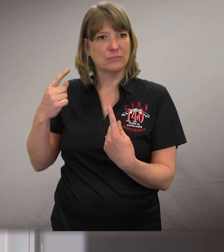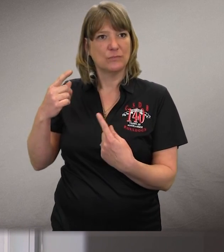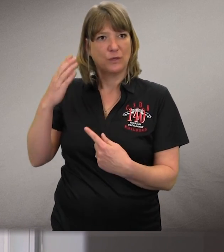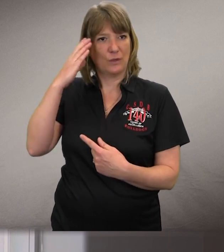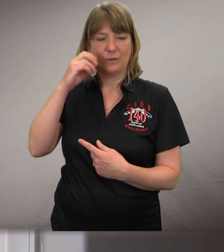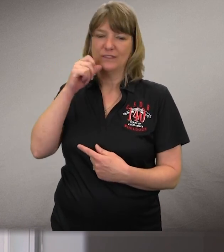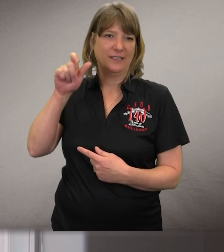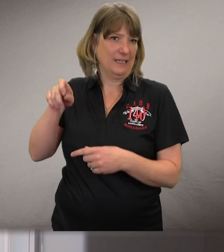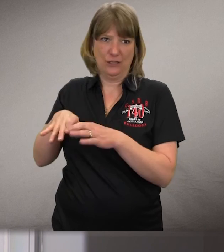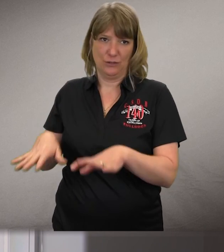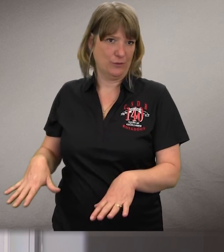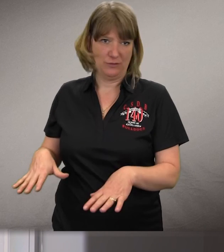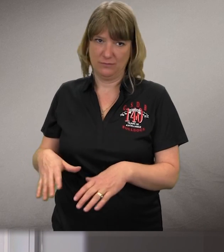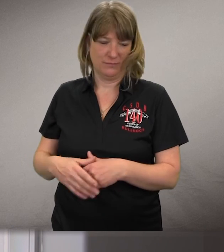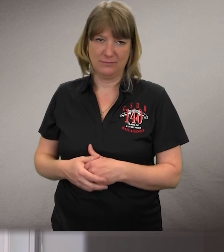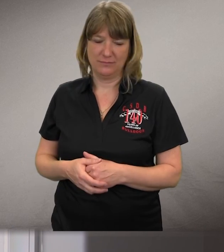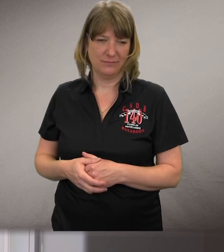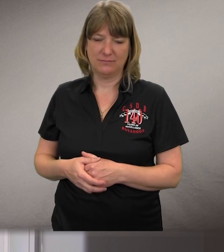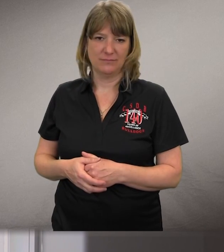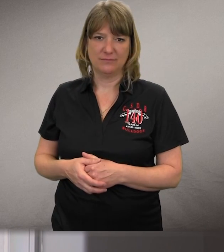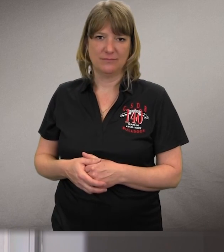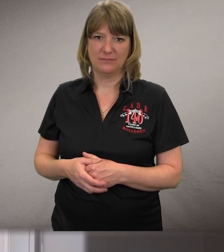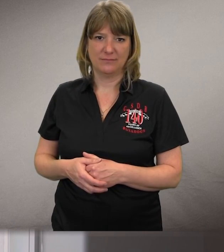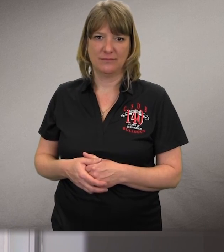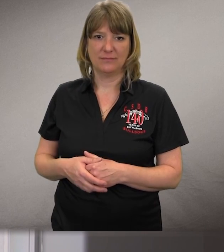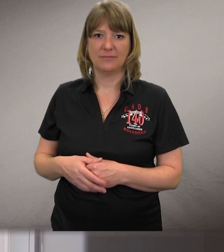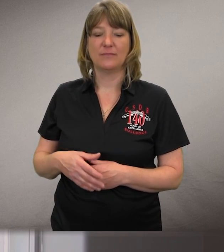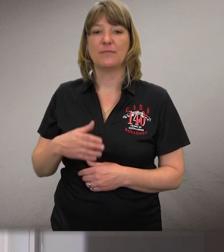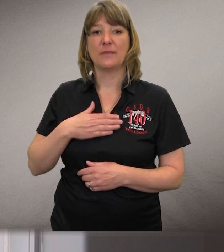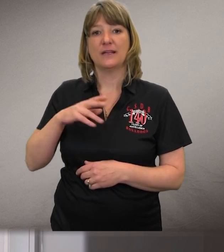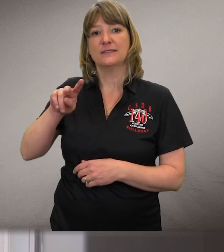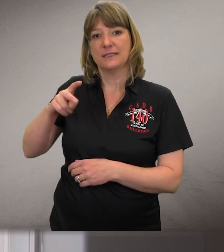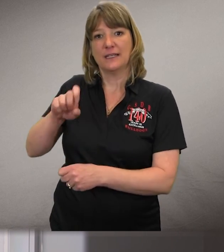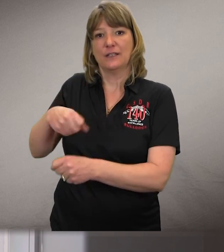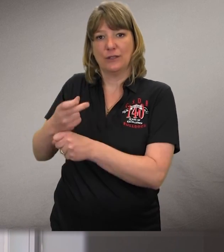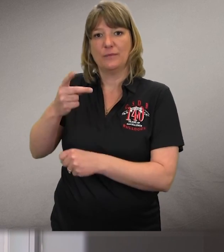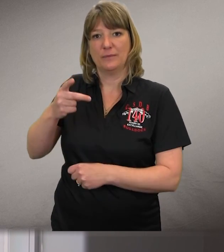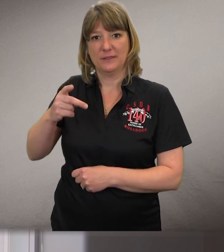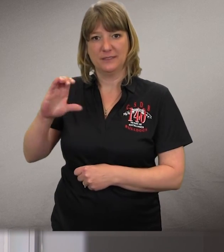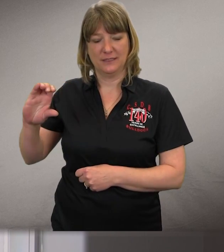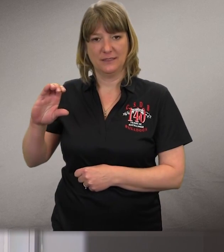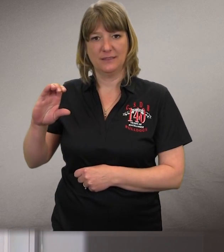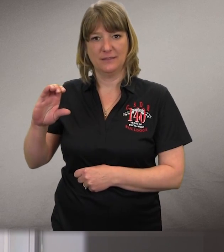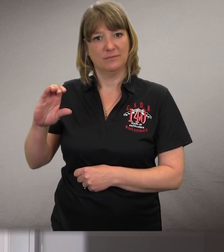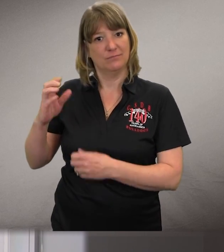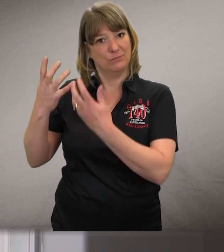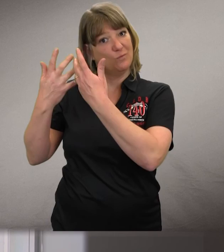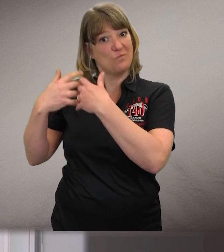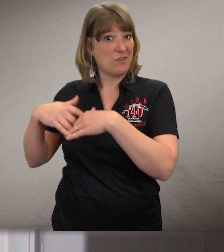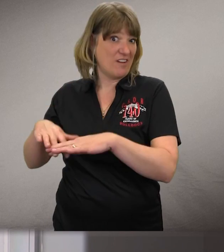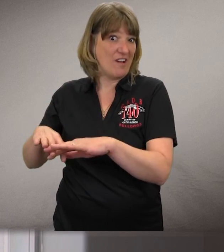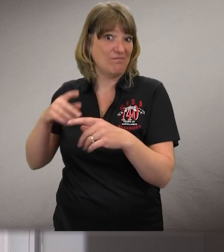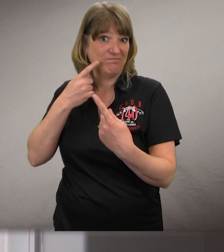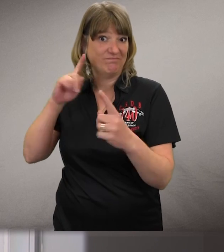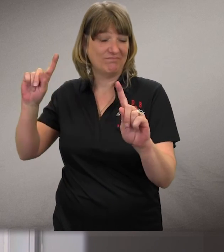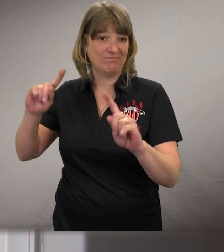so they knew I didn't need an interpreter. I'm in my second year at PPCC. It's been working out.